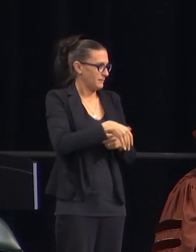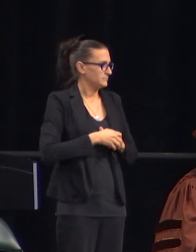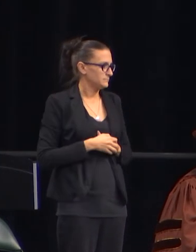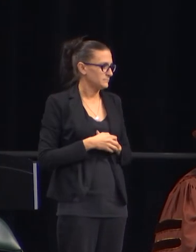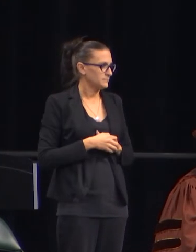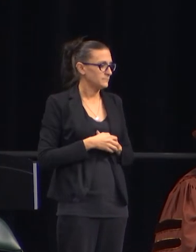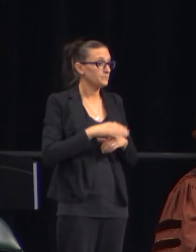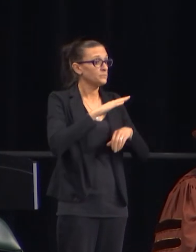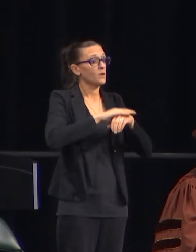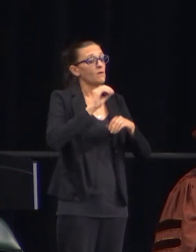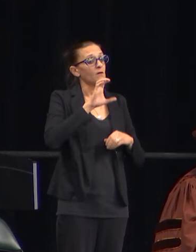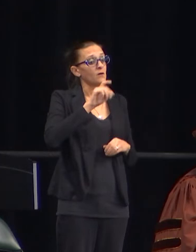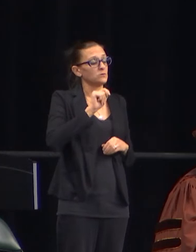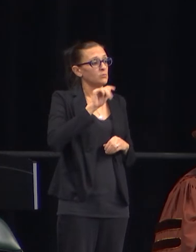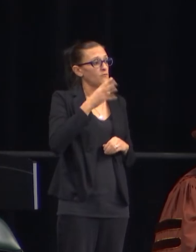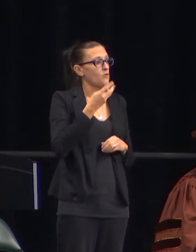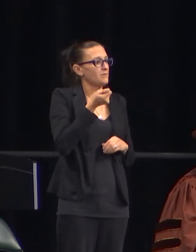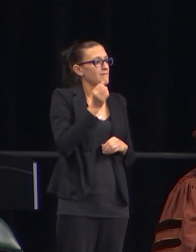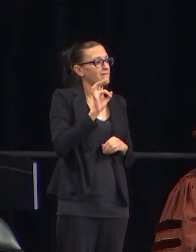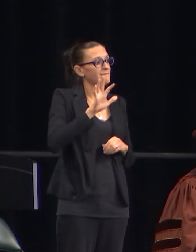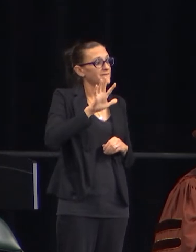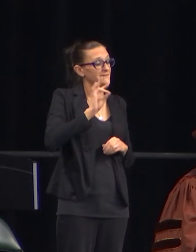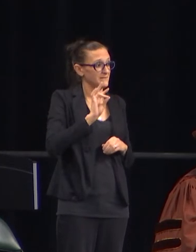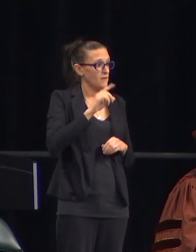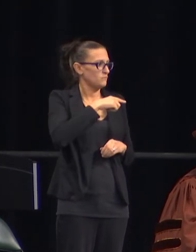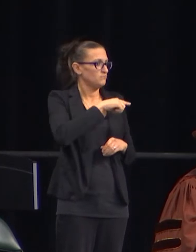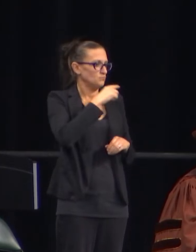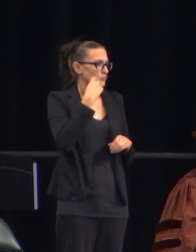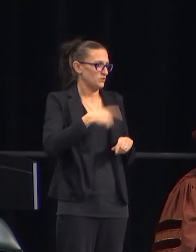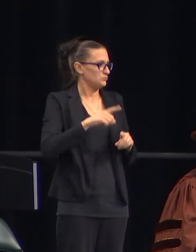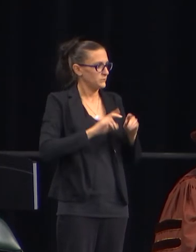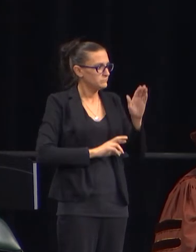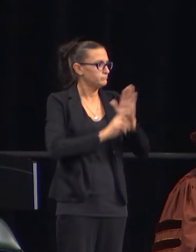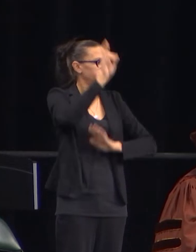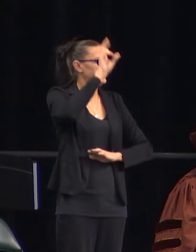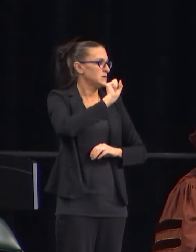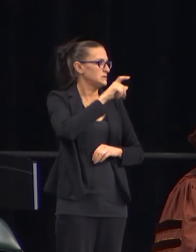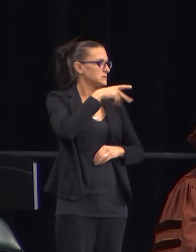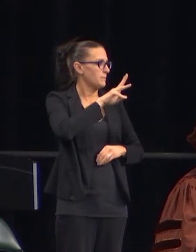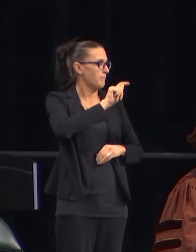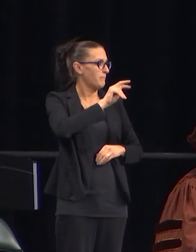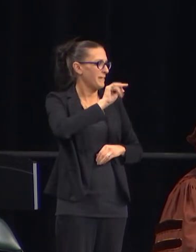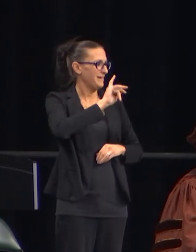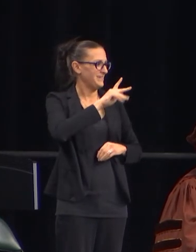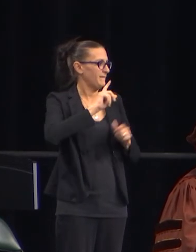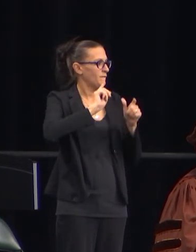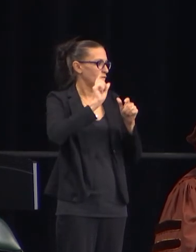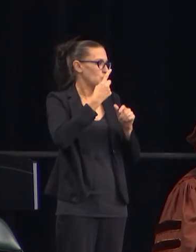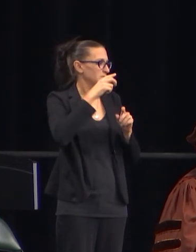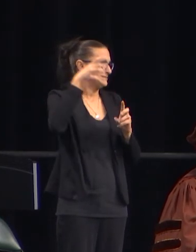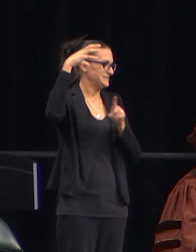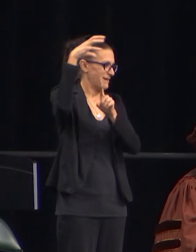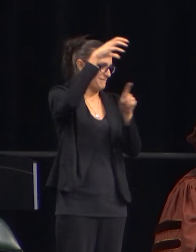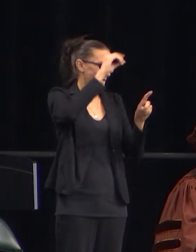On October 4th, 1957, the Russians launched the Sputnik, the first satellite of planet Earth.